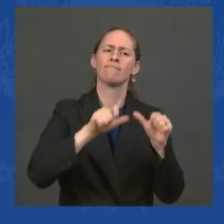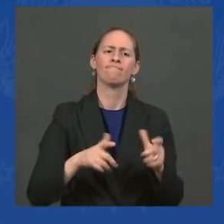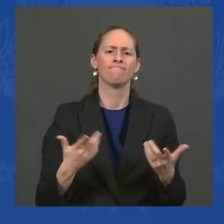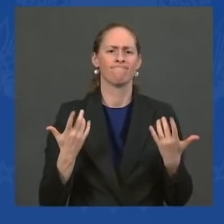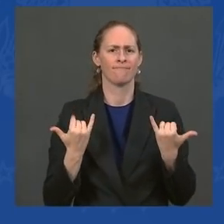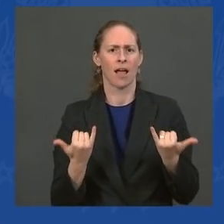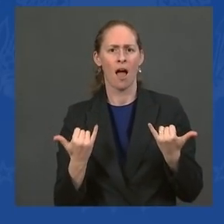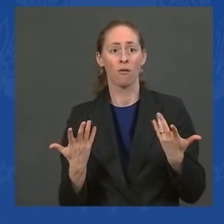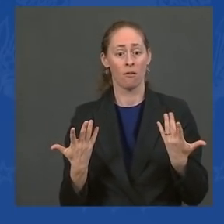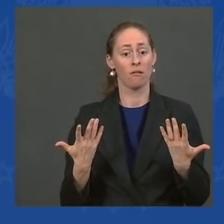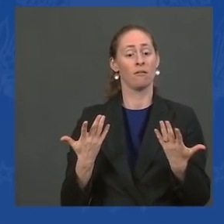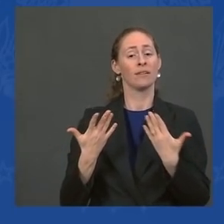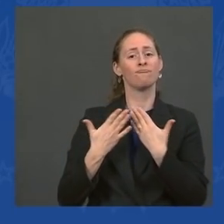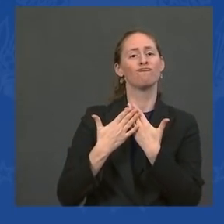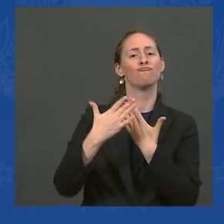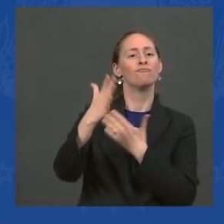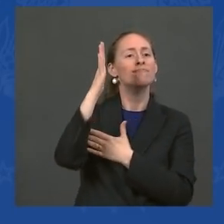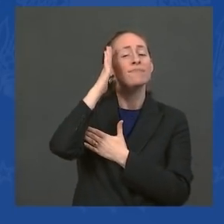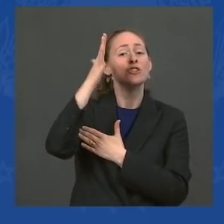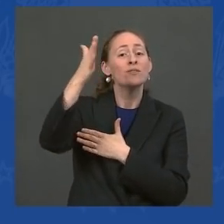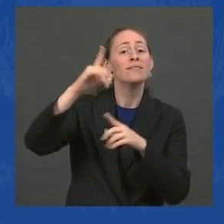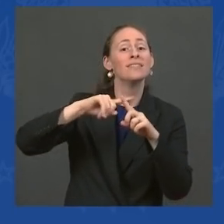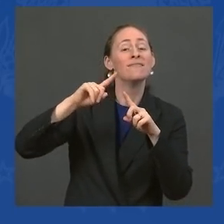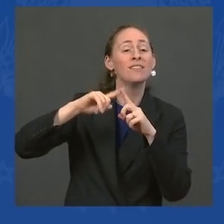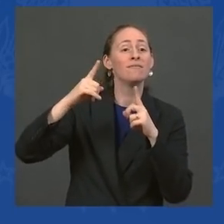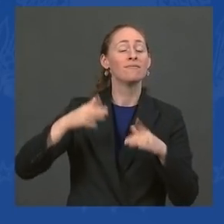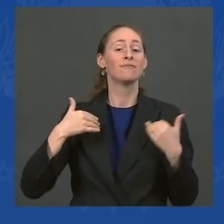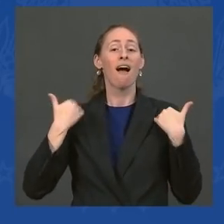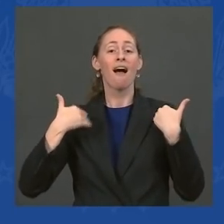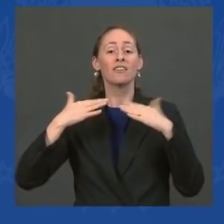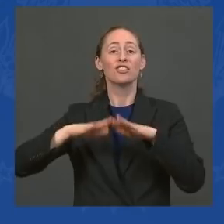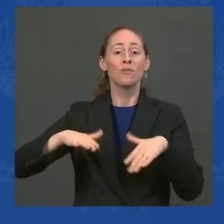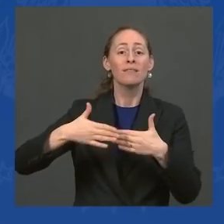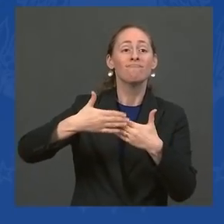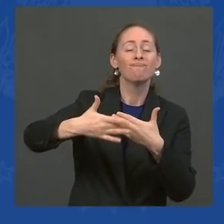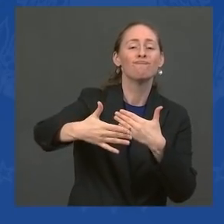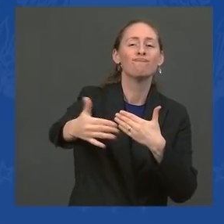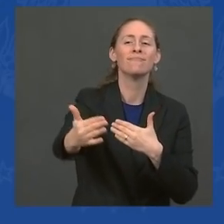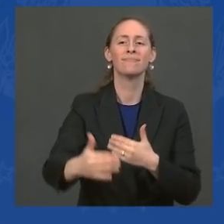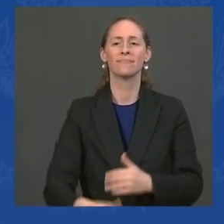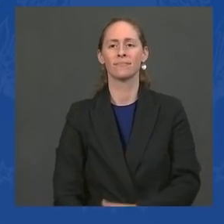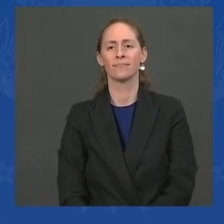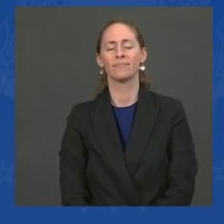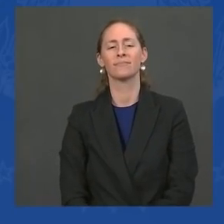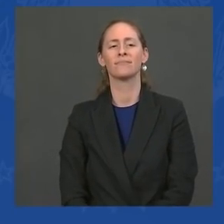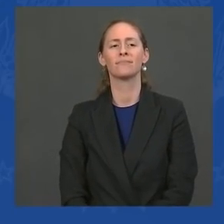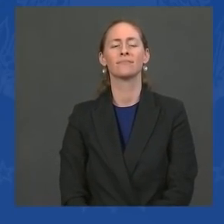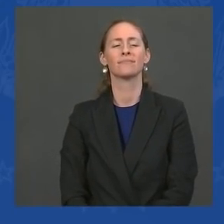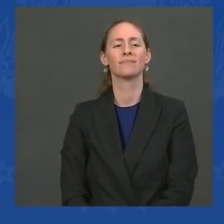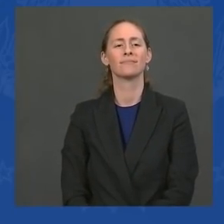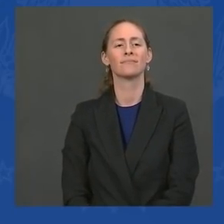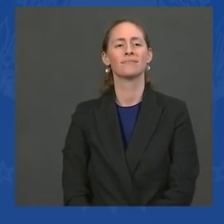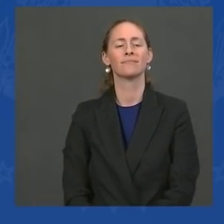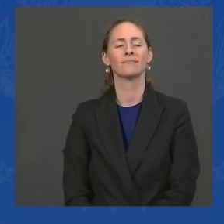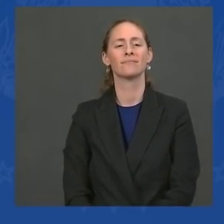a little better than we found it. But today, our children are three times more likely to see climate disasters uproot